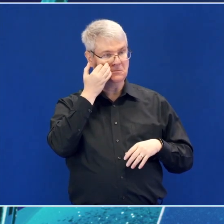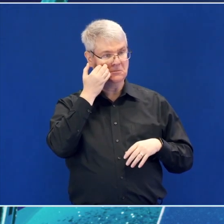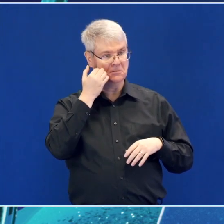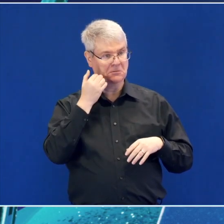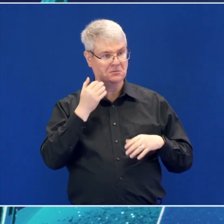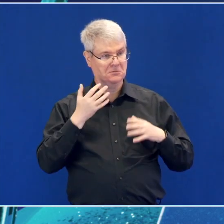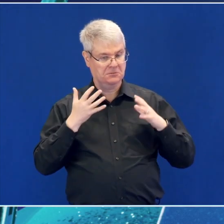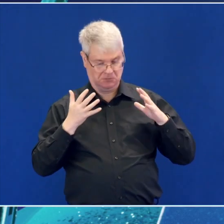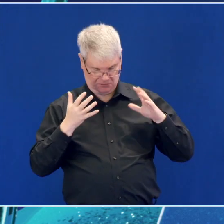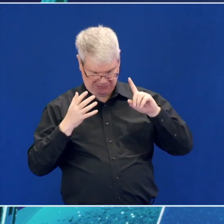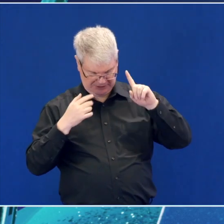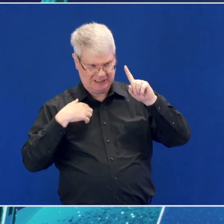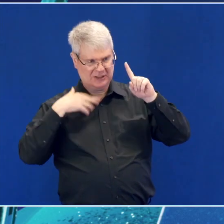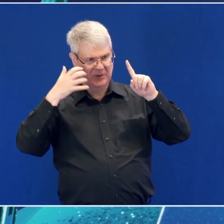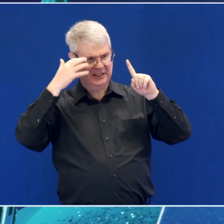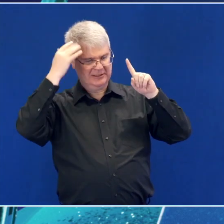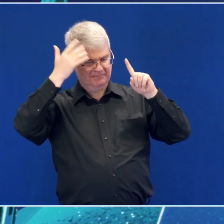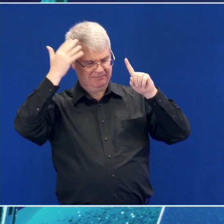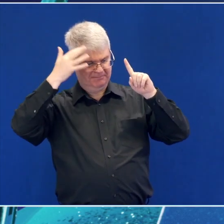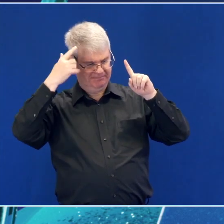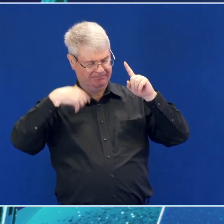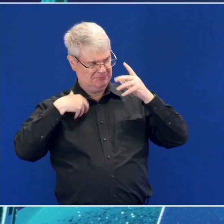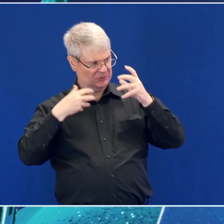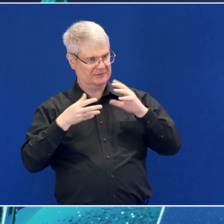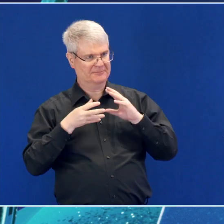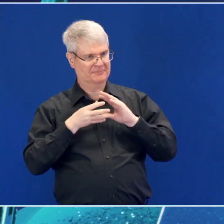about that was -- oh yes,